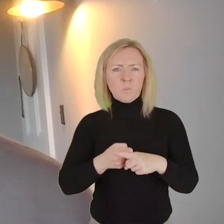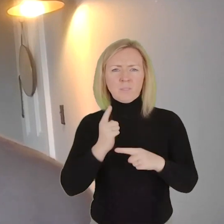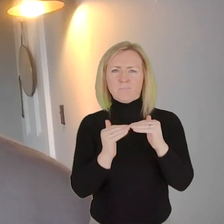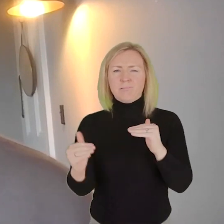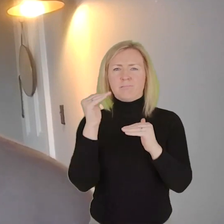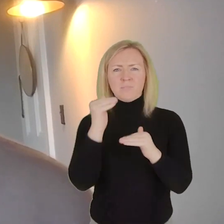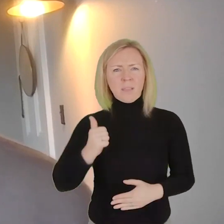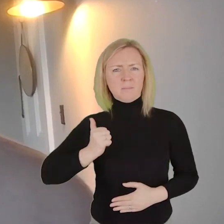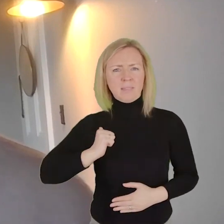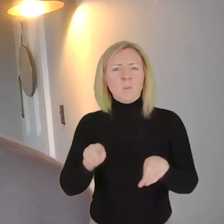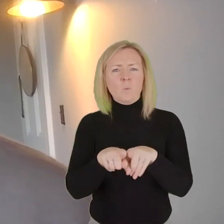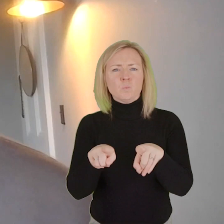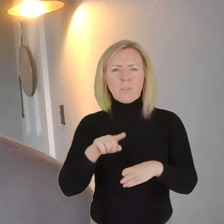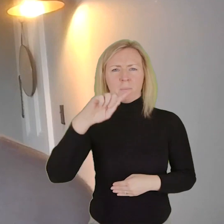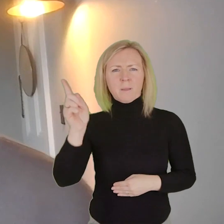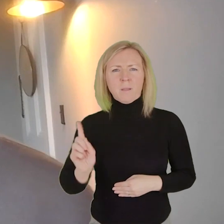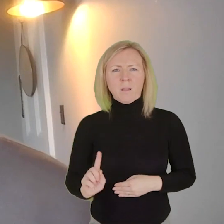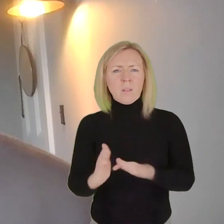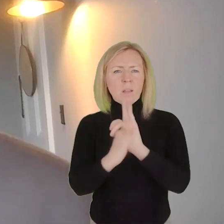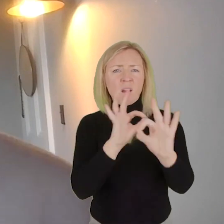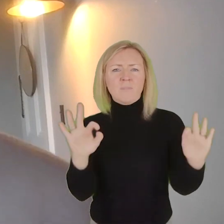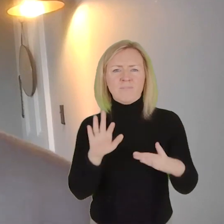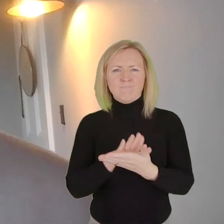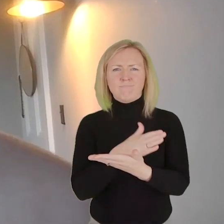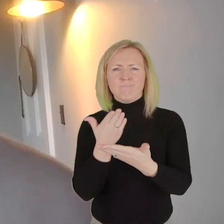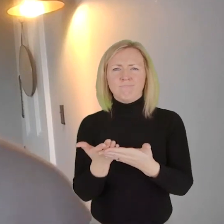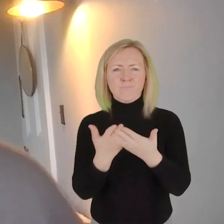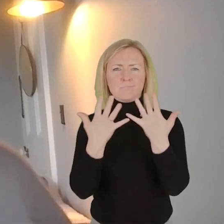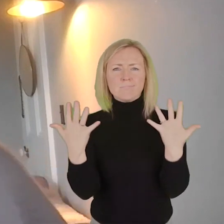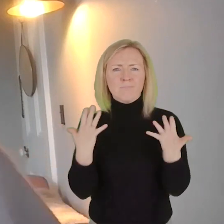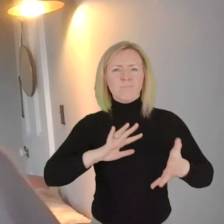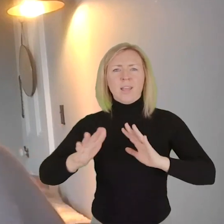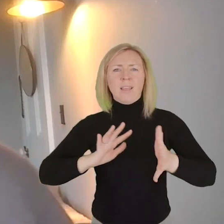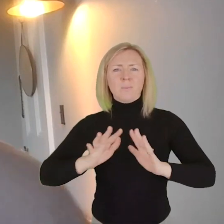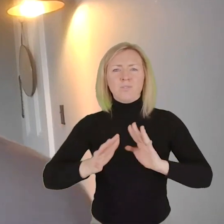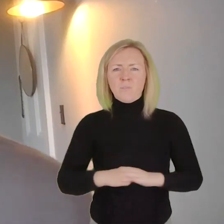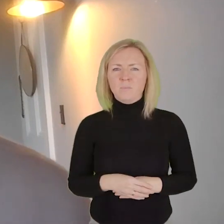So the plan, we get asked for a lot of, you know, can you do this sign language? Can you do that sign language?